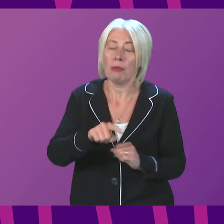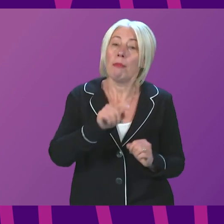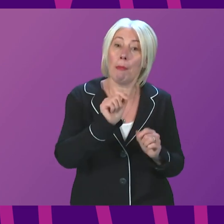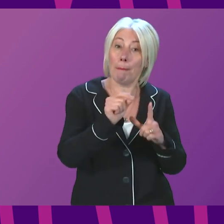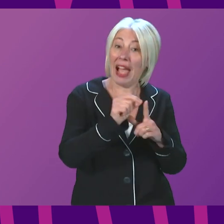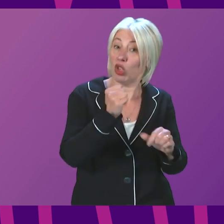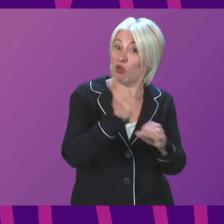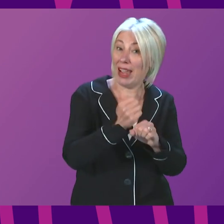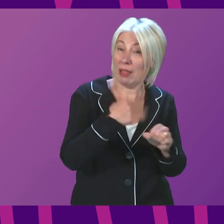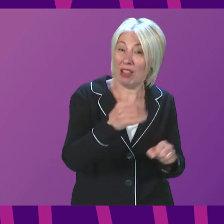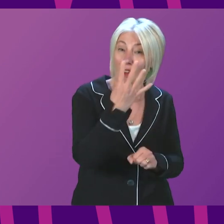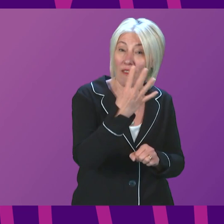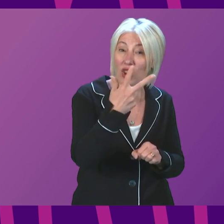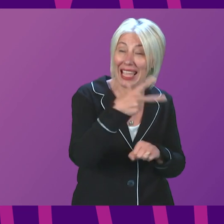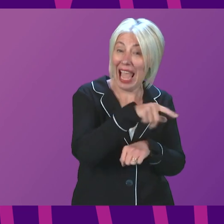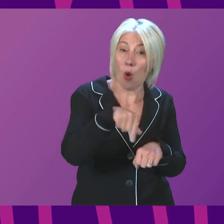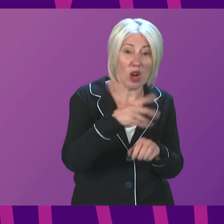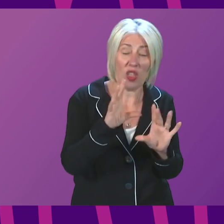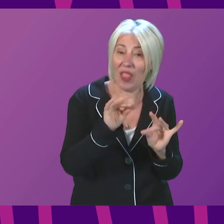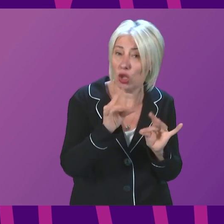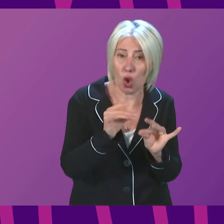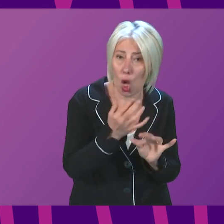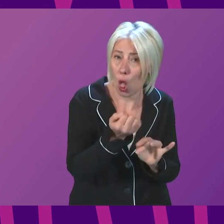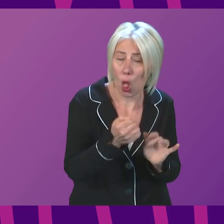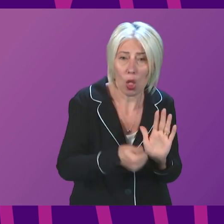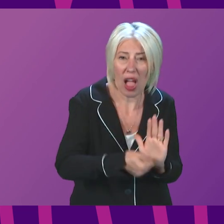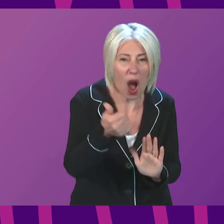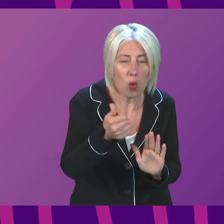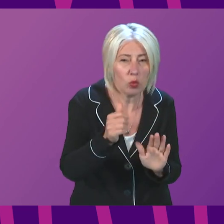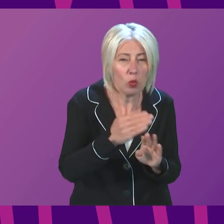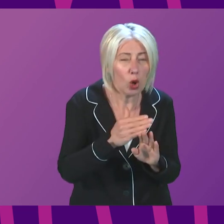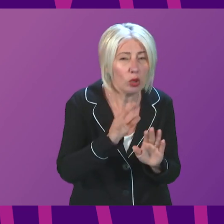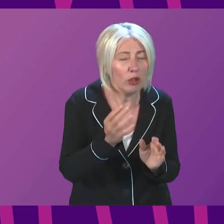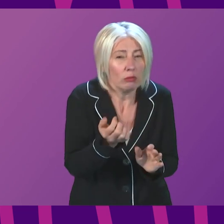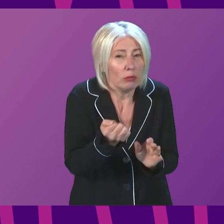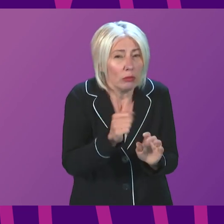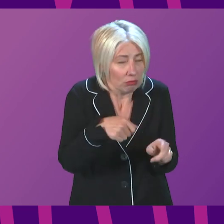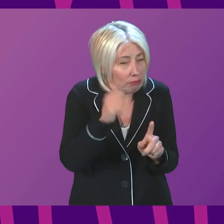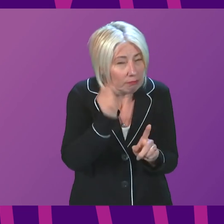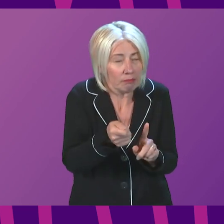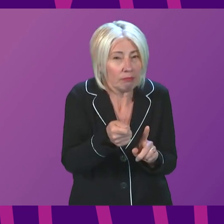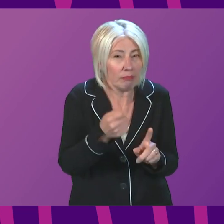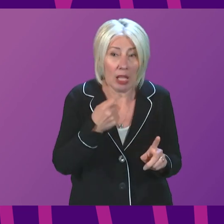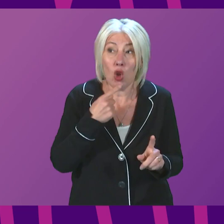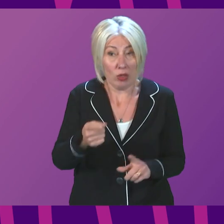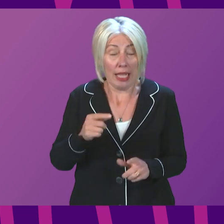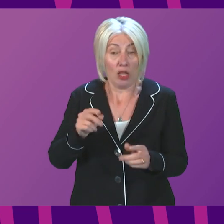The First Minister called the recording of the SNP group meeting “utterly unacceptable”.